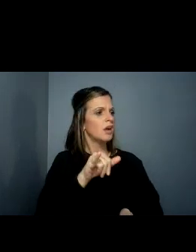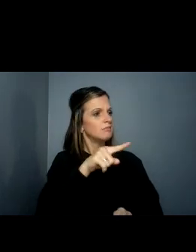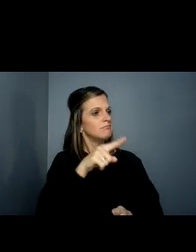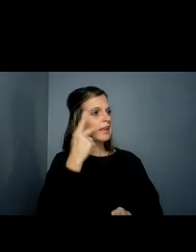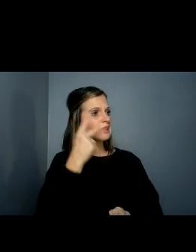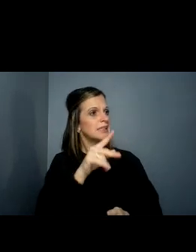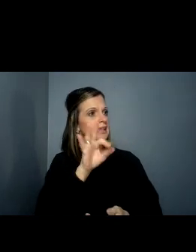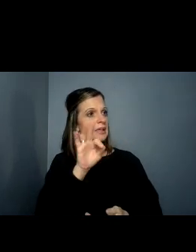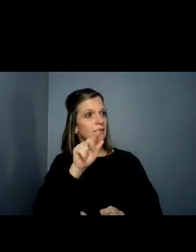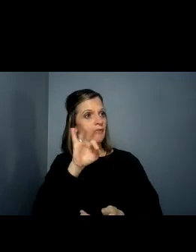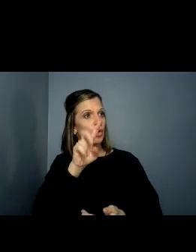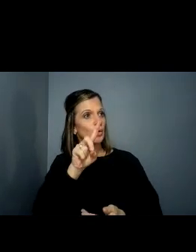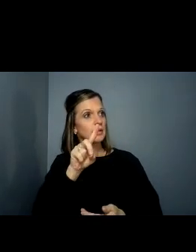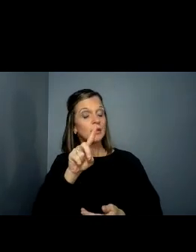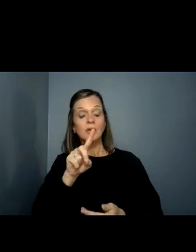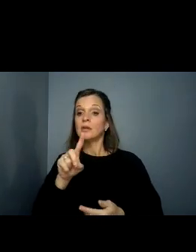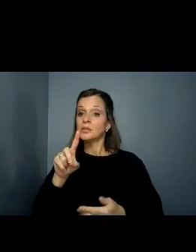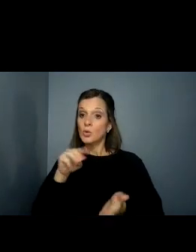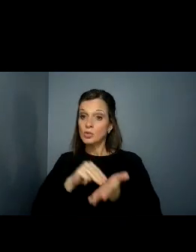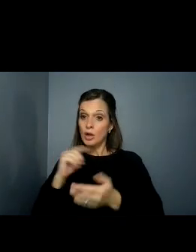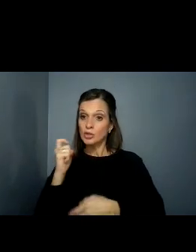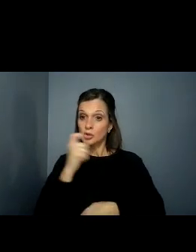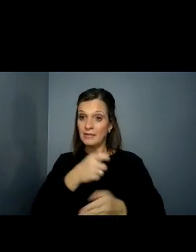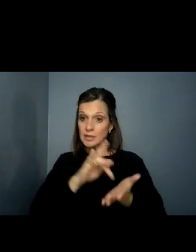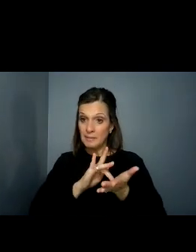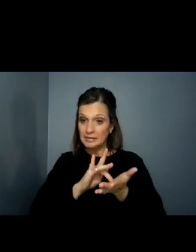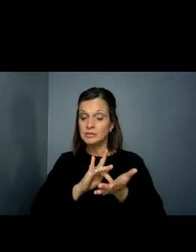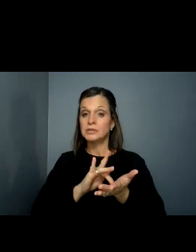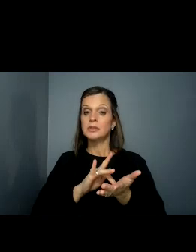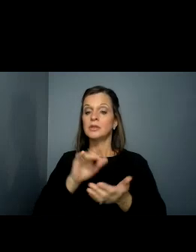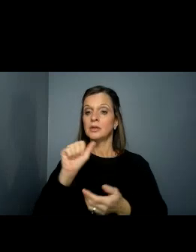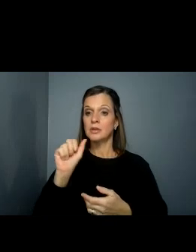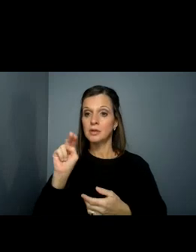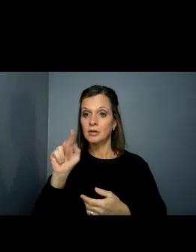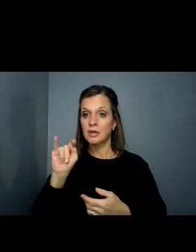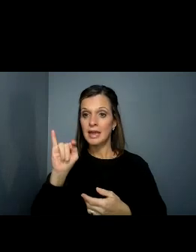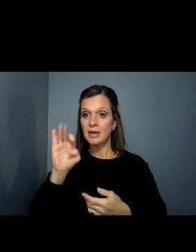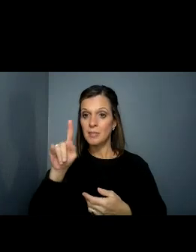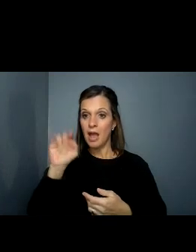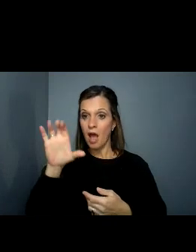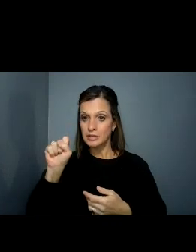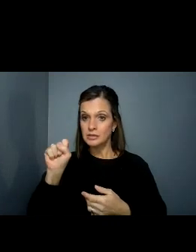Doctor puts them on antibiotics so they mess around for six or eight weeks. You know, treat them with antibiotics. They never get better.